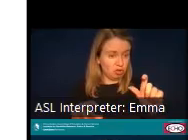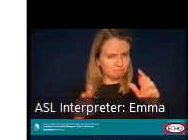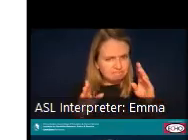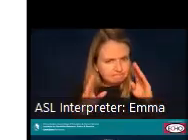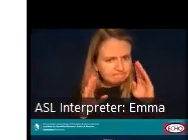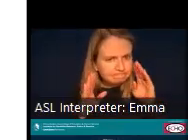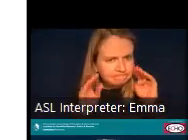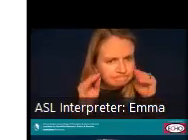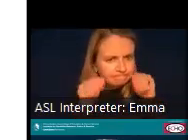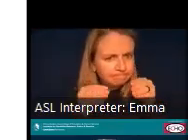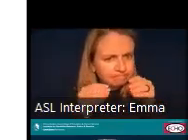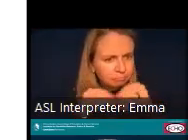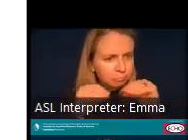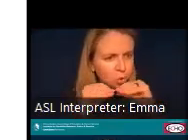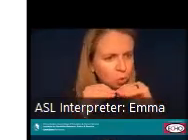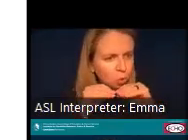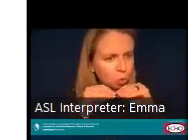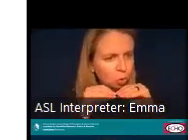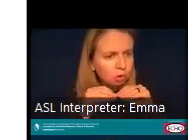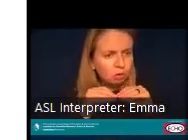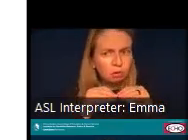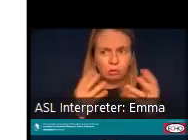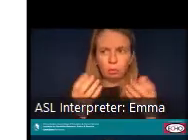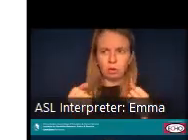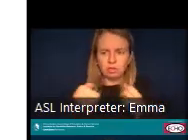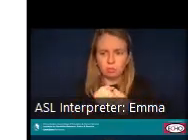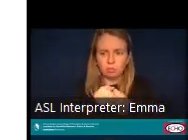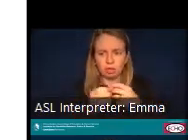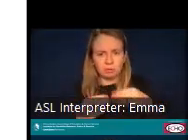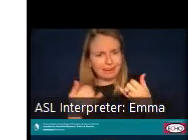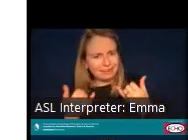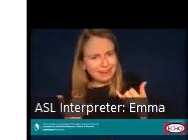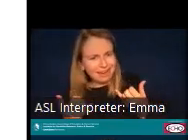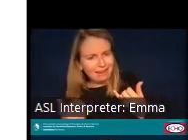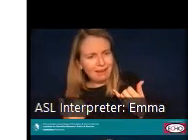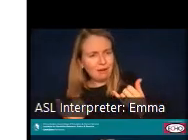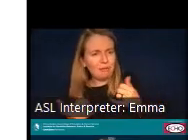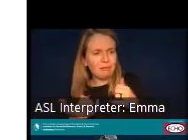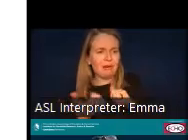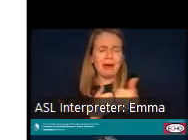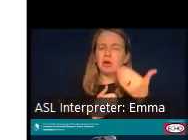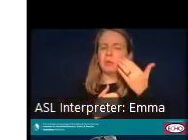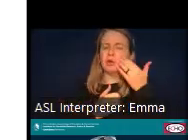attention? What's support can we offer now, and how do we know